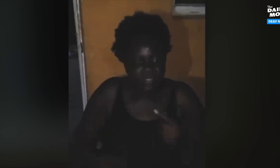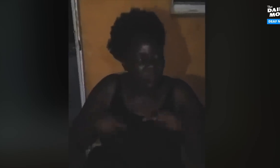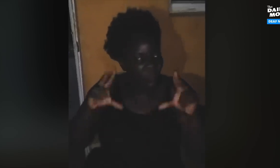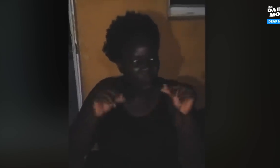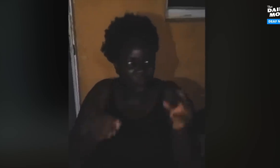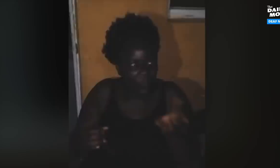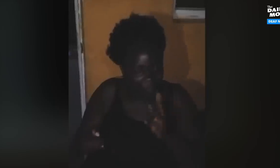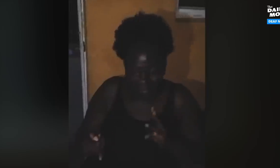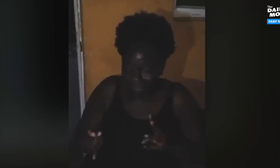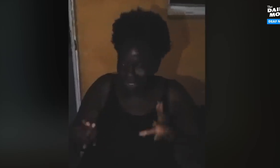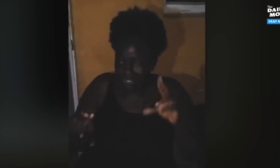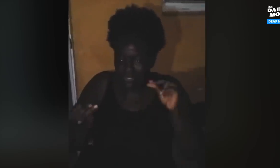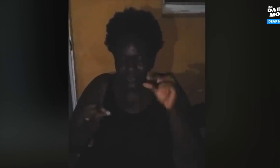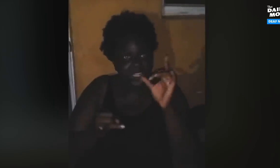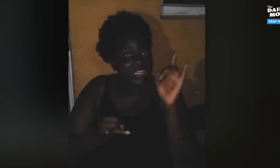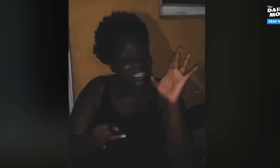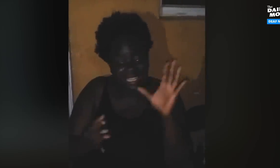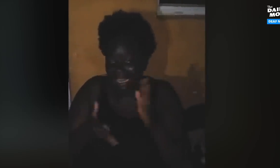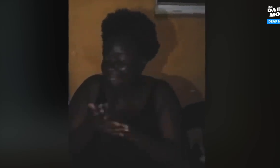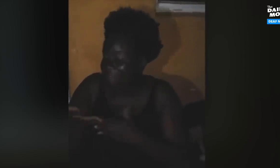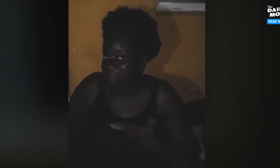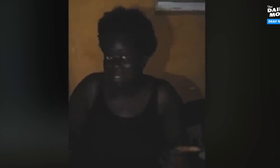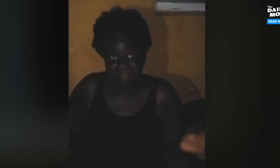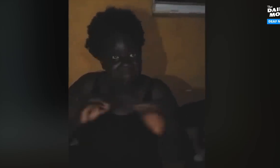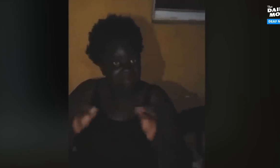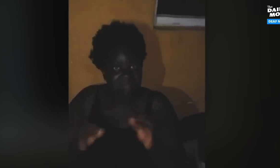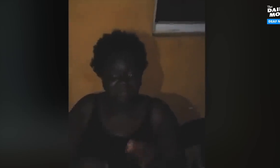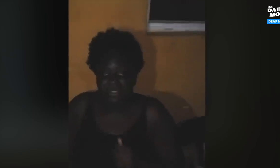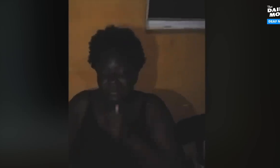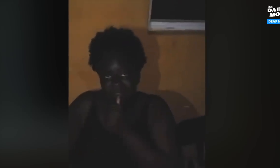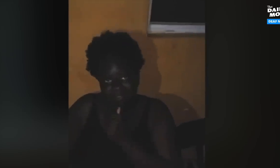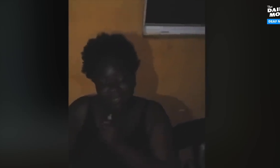No water, no light, there is nothing.